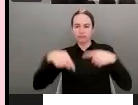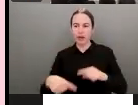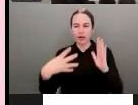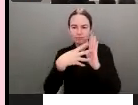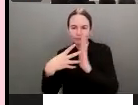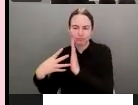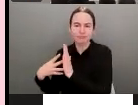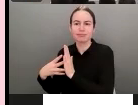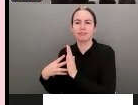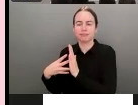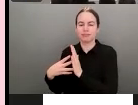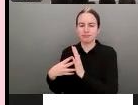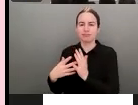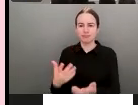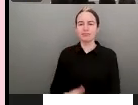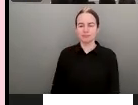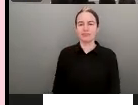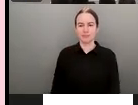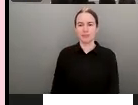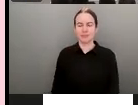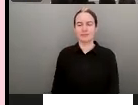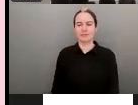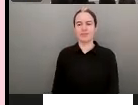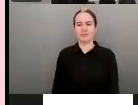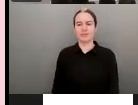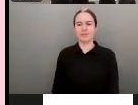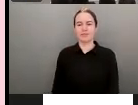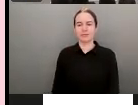or accessibility issues would not go to real users.